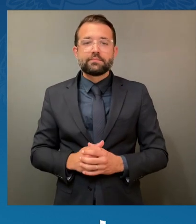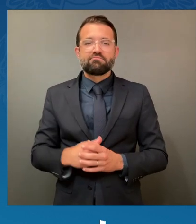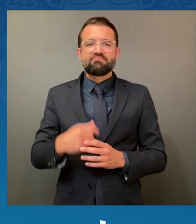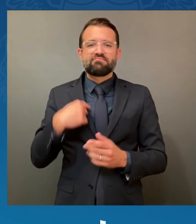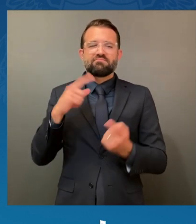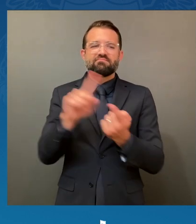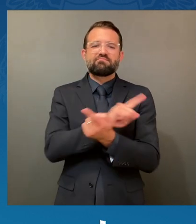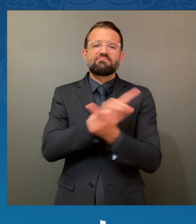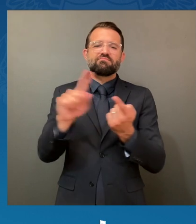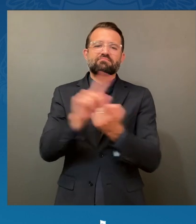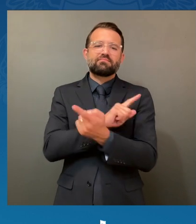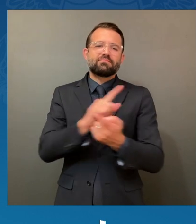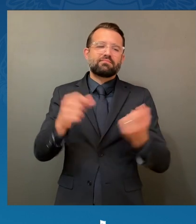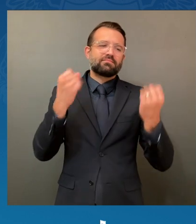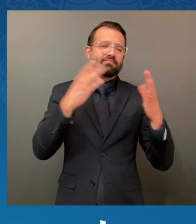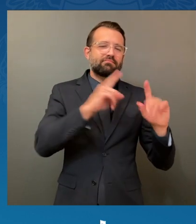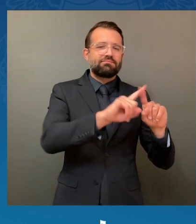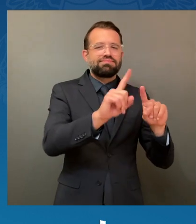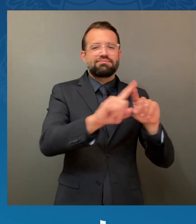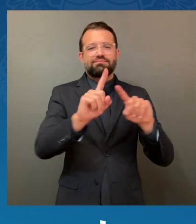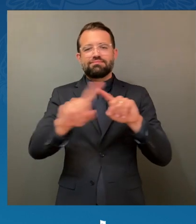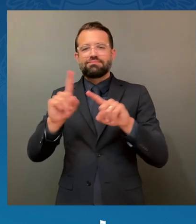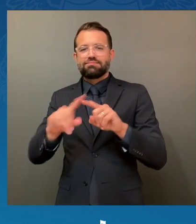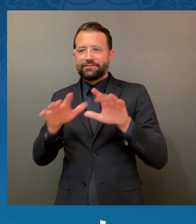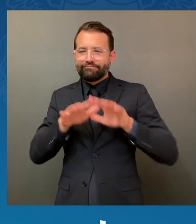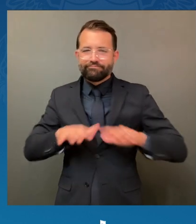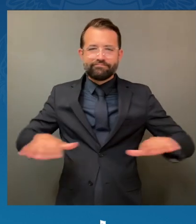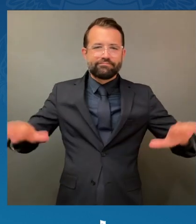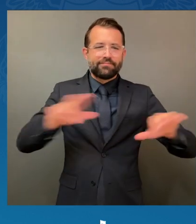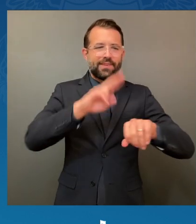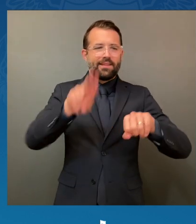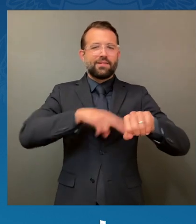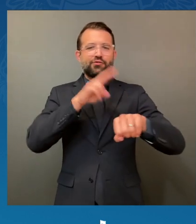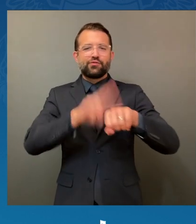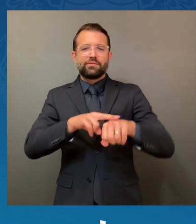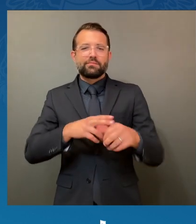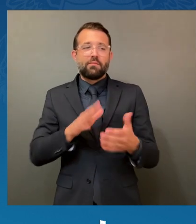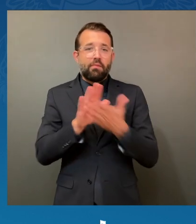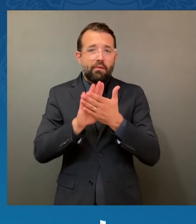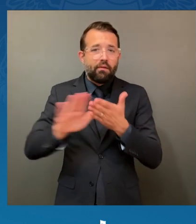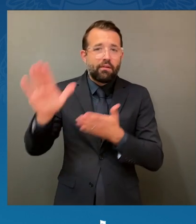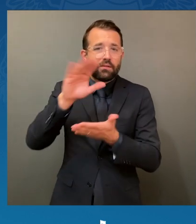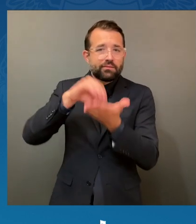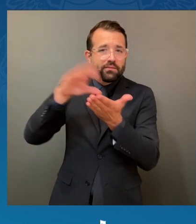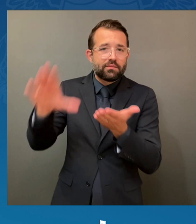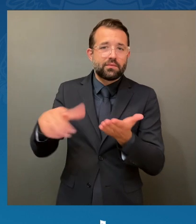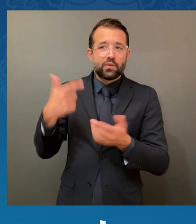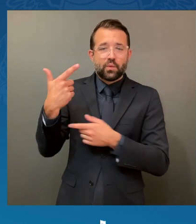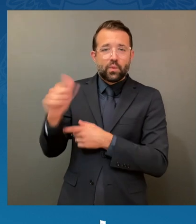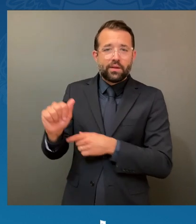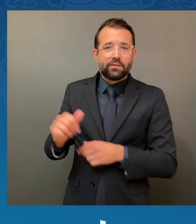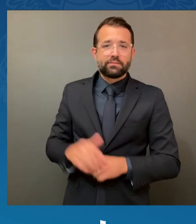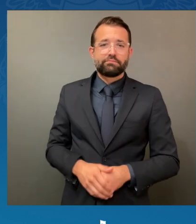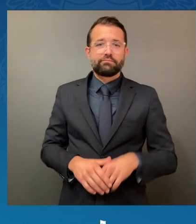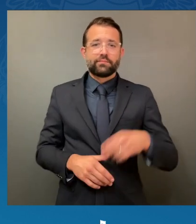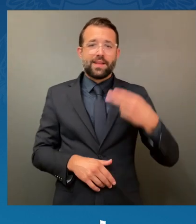I met with college students in Georgia and high school students in Denver. I met with young veterans in New Hampshire